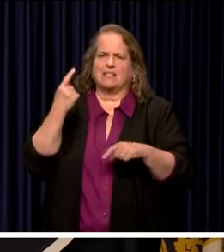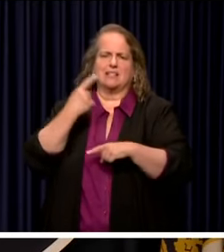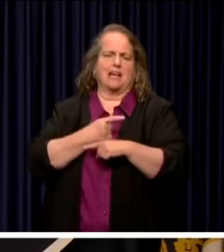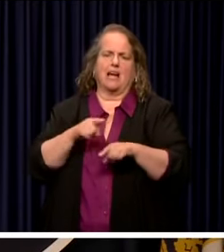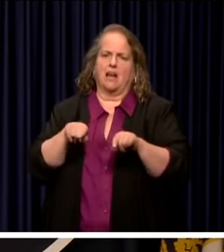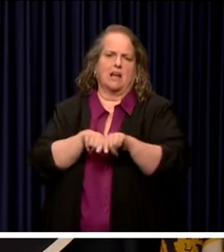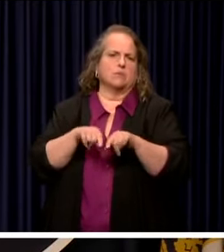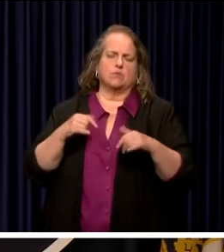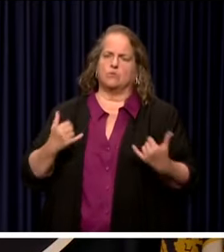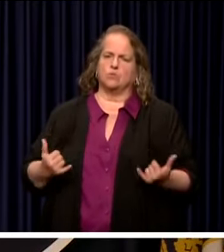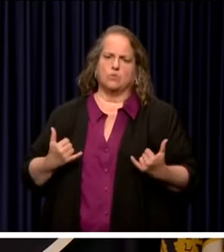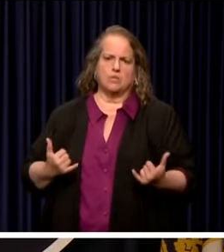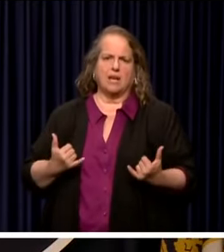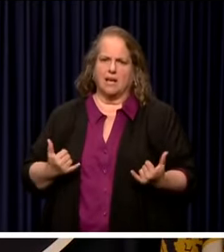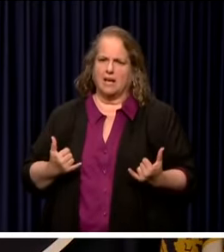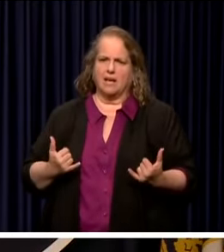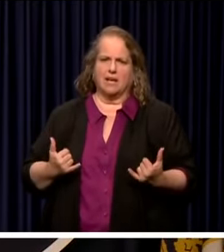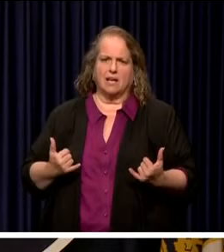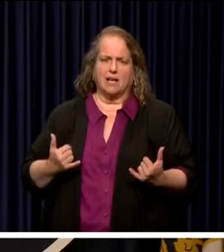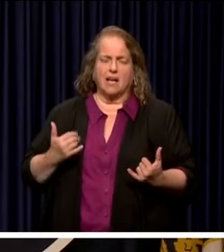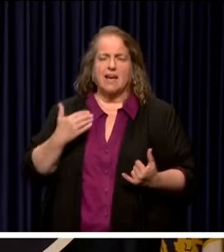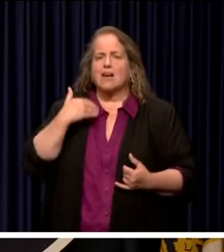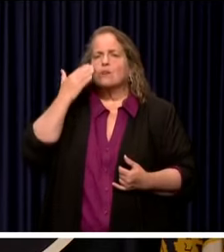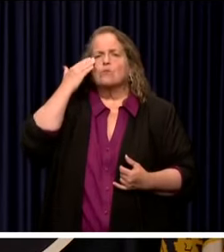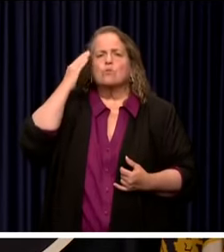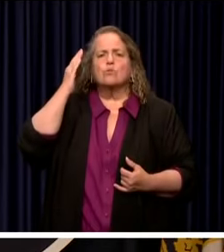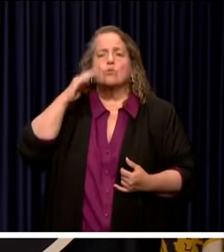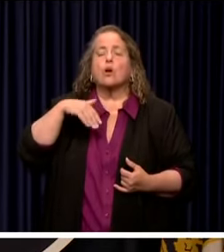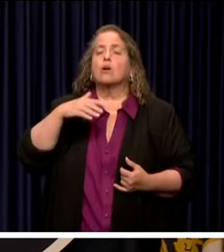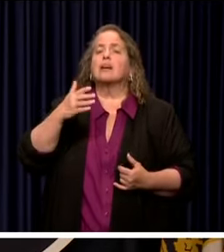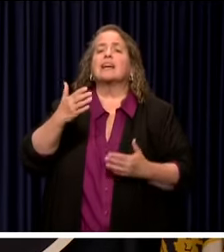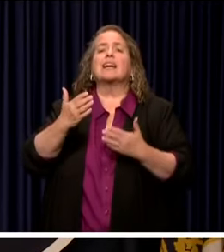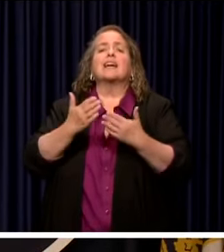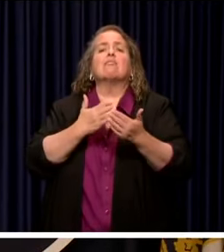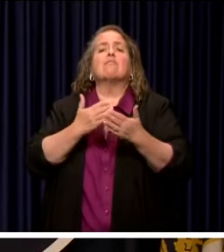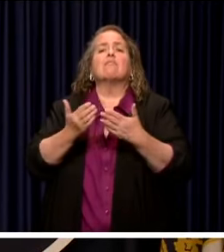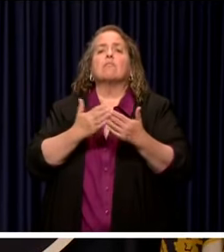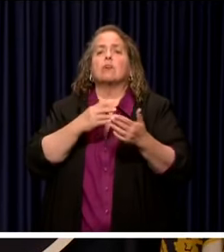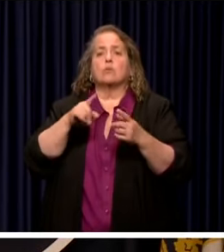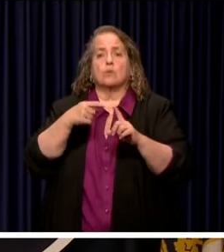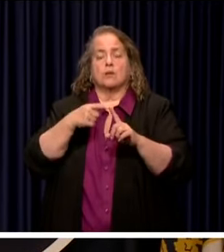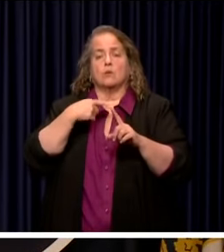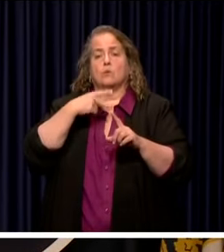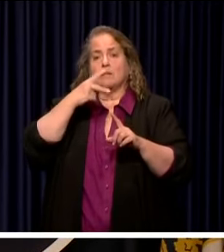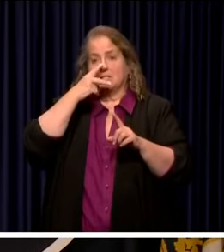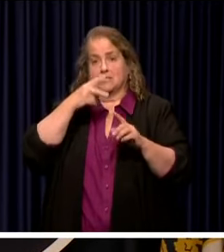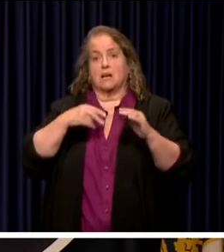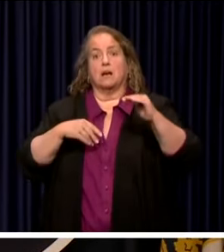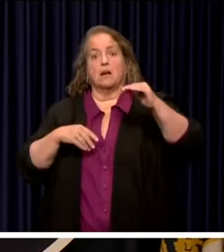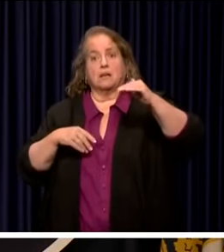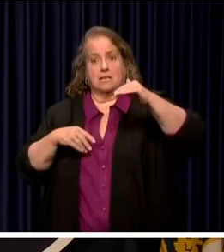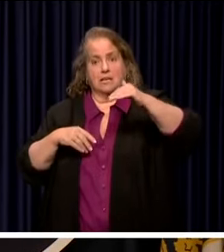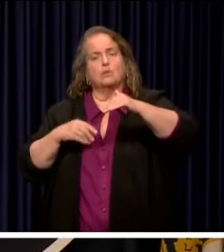SPECIFIC INDIVIDUAL TODAY. THIS IS REALLY HARD FOR THIS FAMILY.